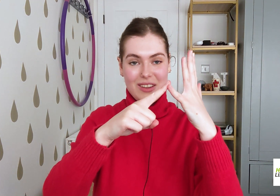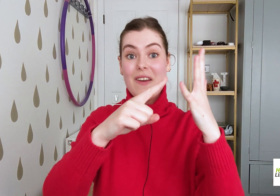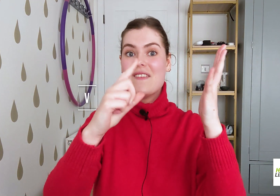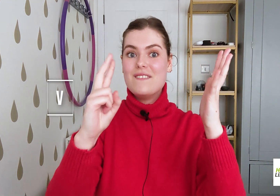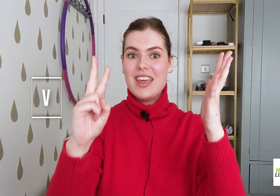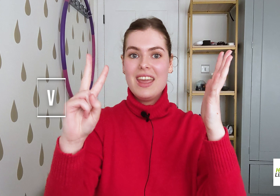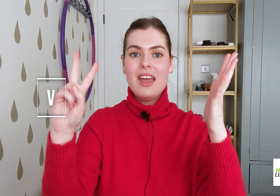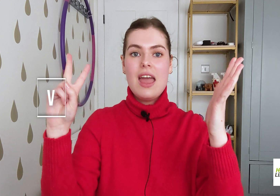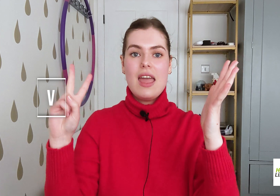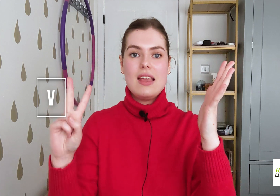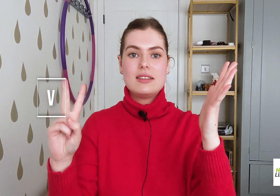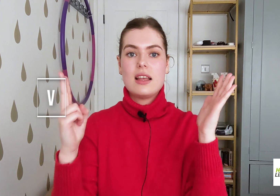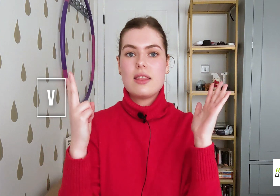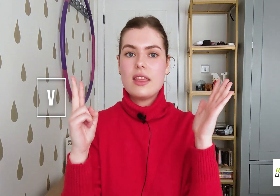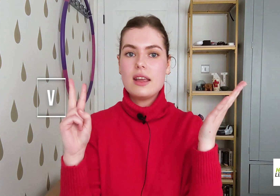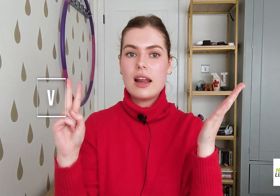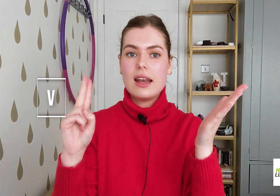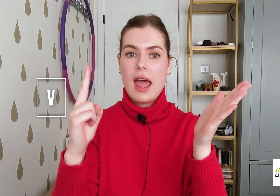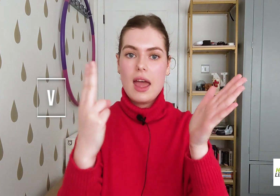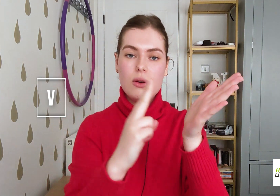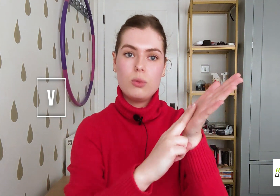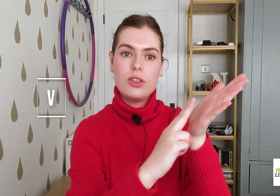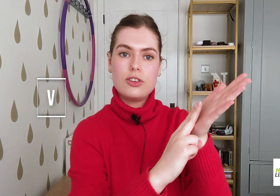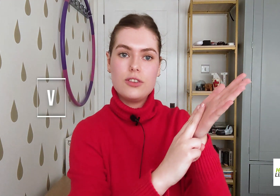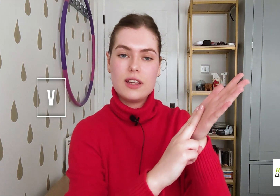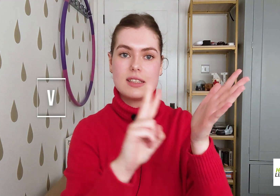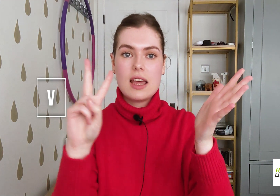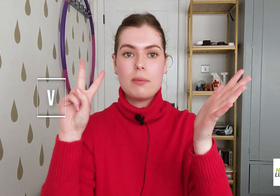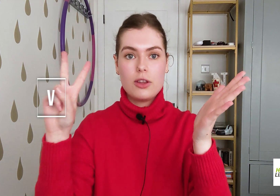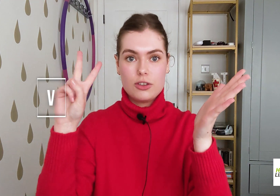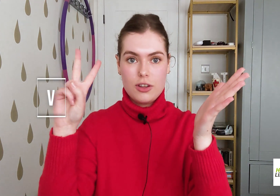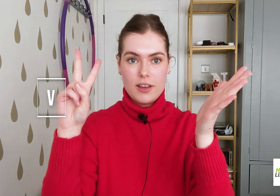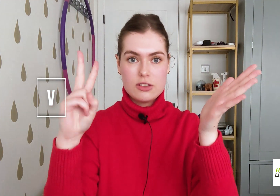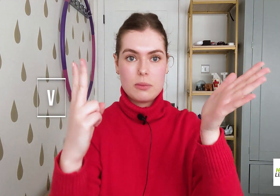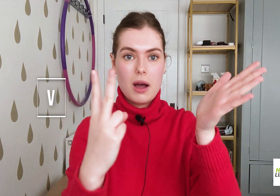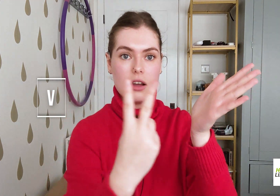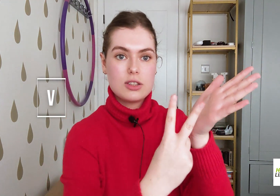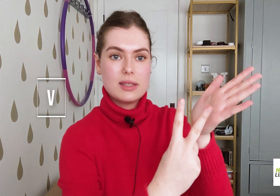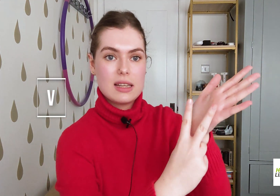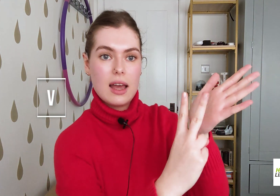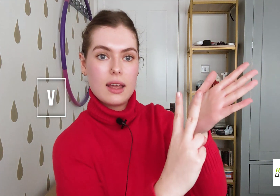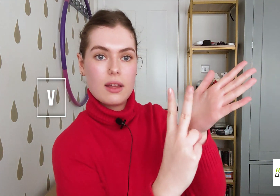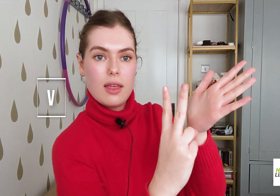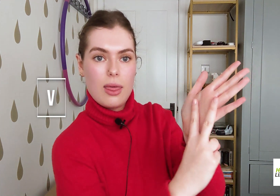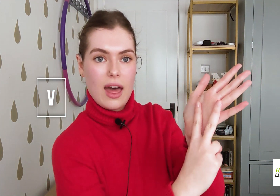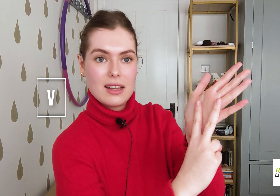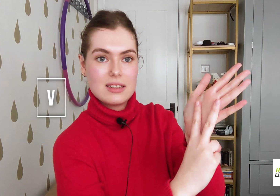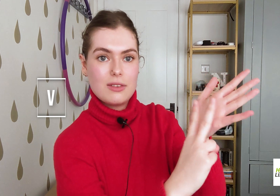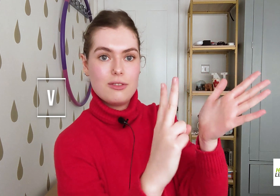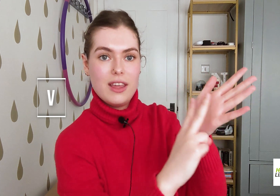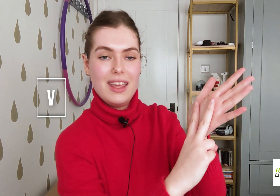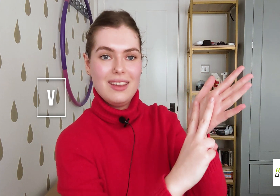“V” is, think like an “N” with your two fingers together, but your two fingers are part. So it's like that, “V”.